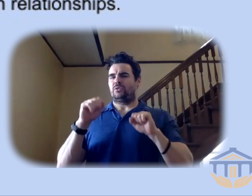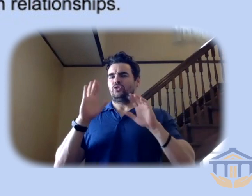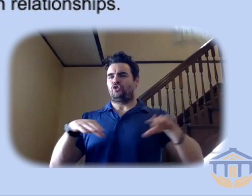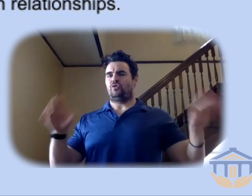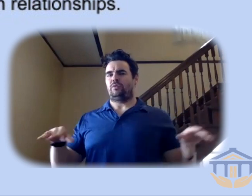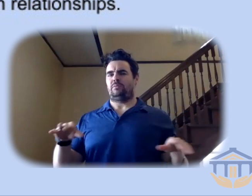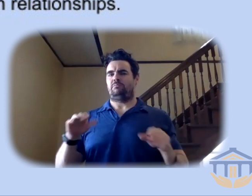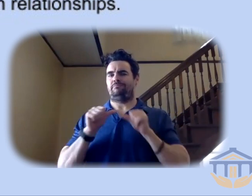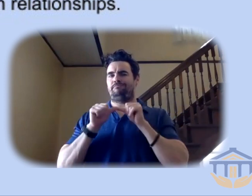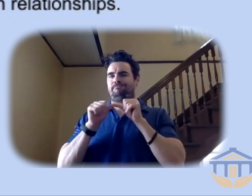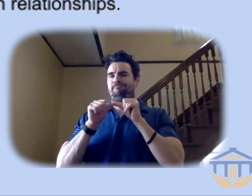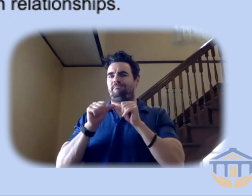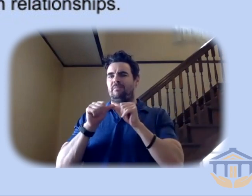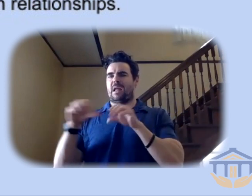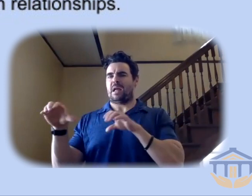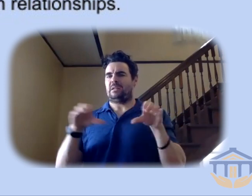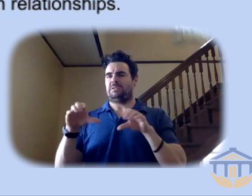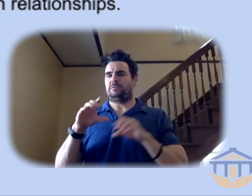Now, how can we get our children to be active?